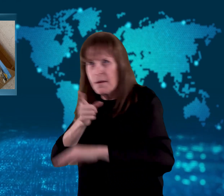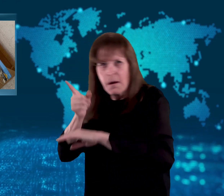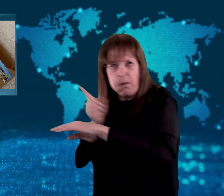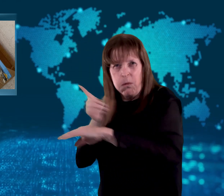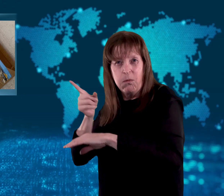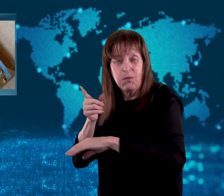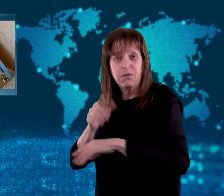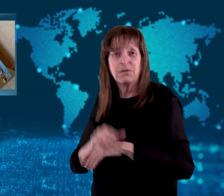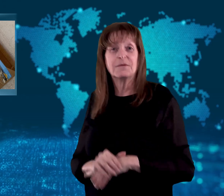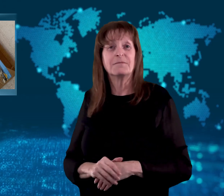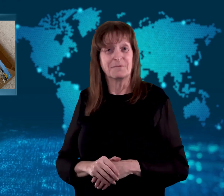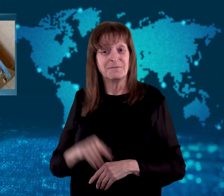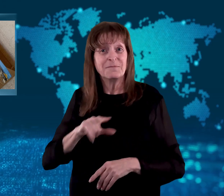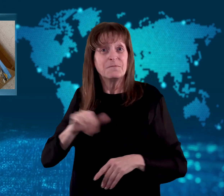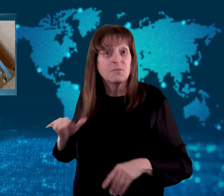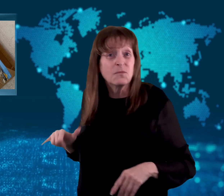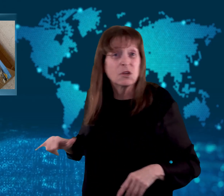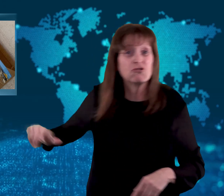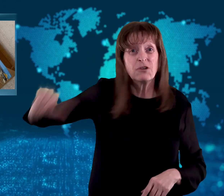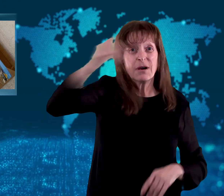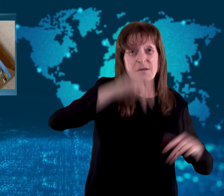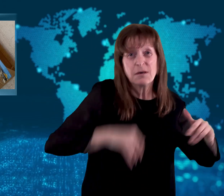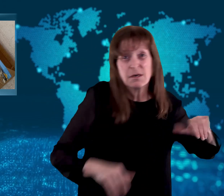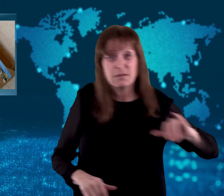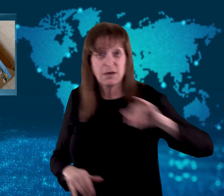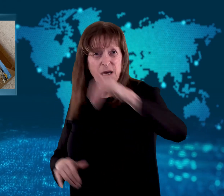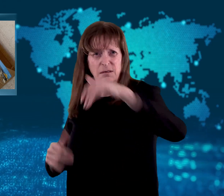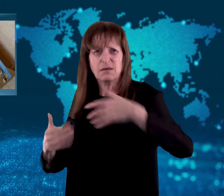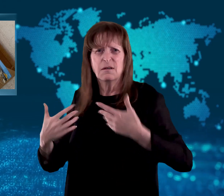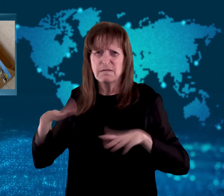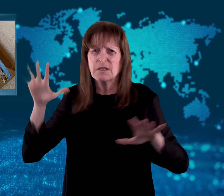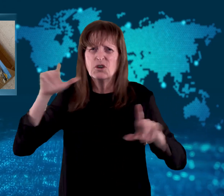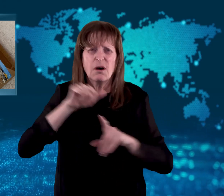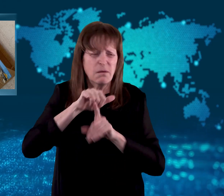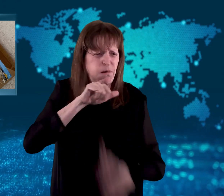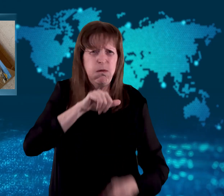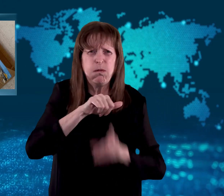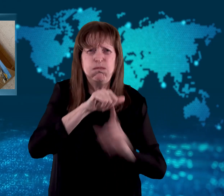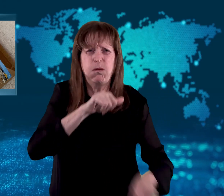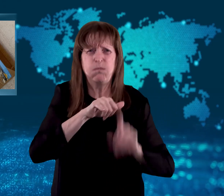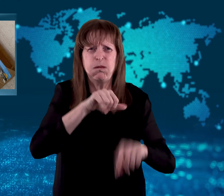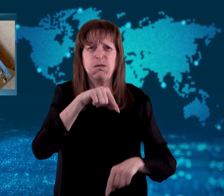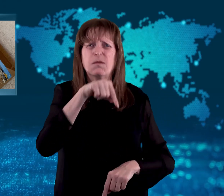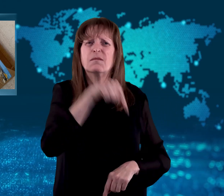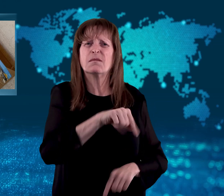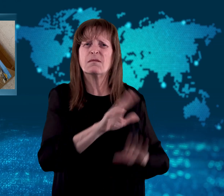Those jets have devastated parts of Ukraine's energy infrastructure